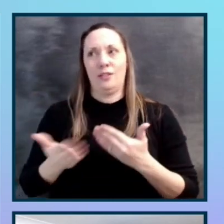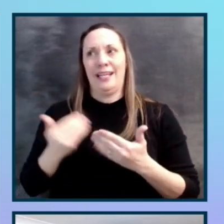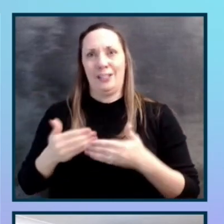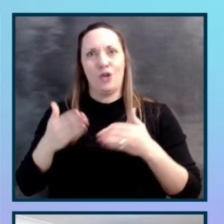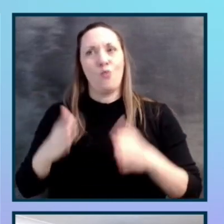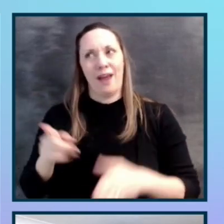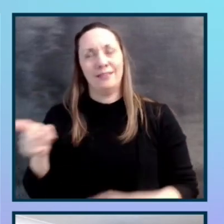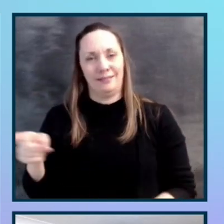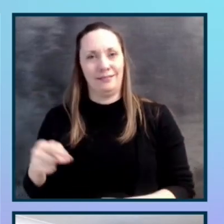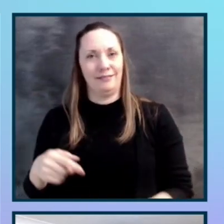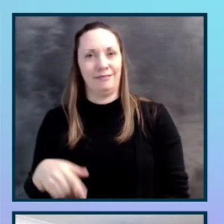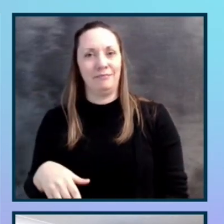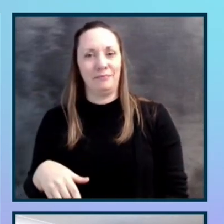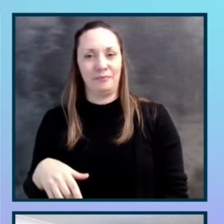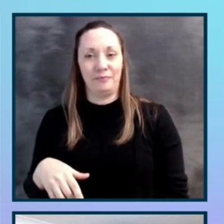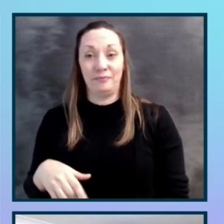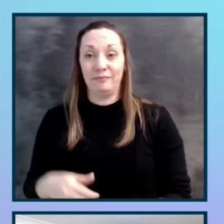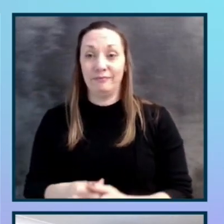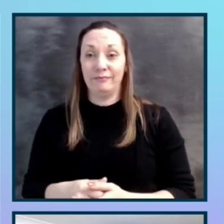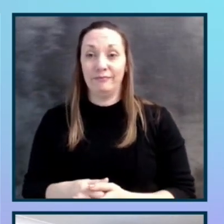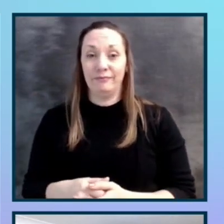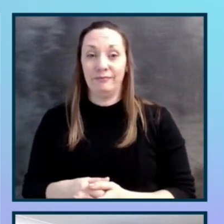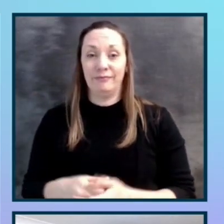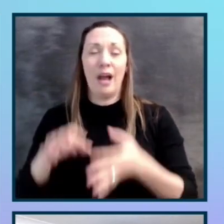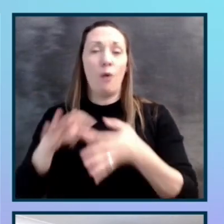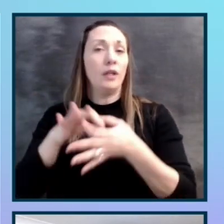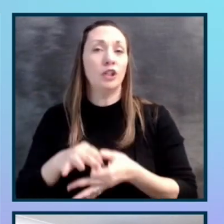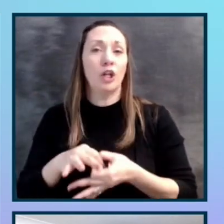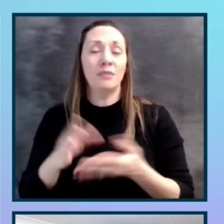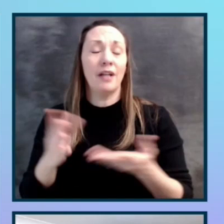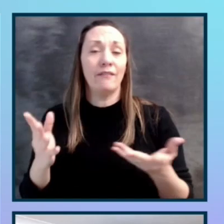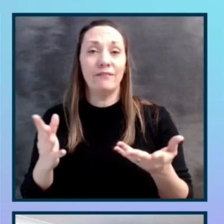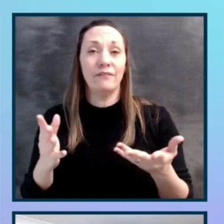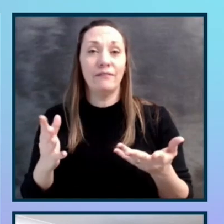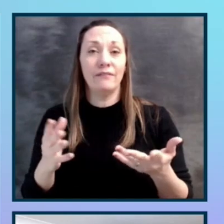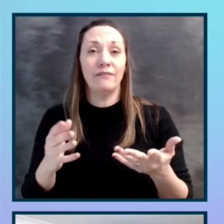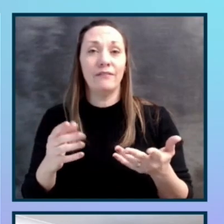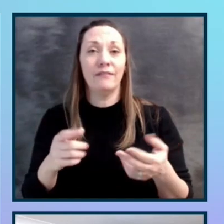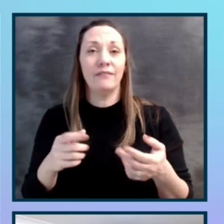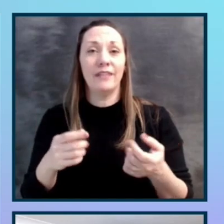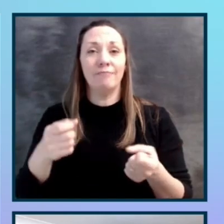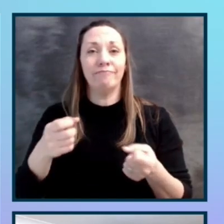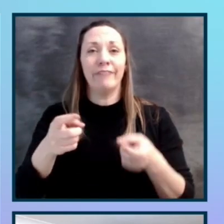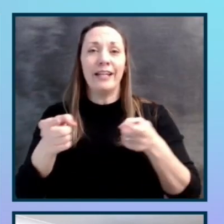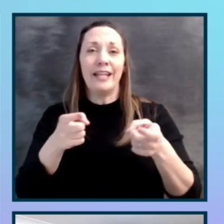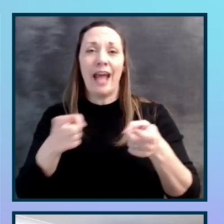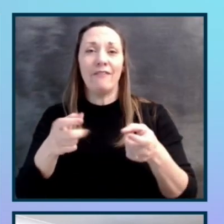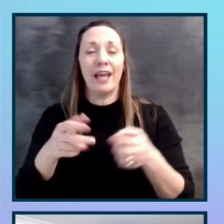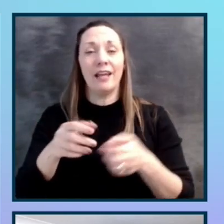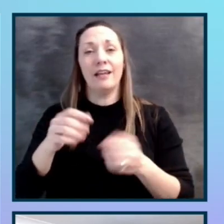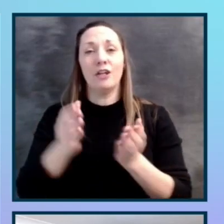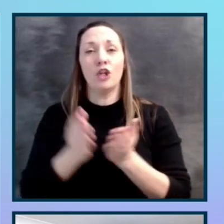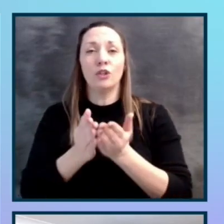And you know, in terms of you know, navigate single ship, like steering it through the sea,